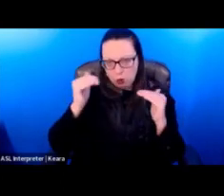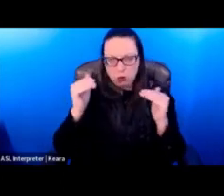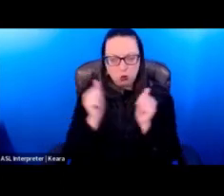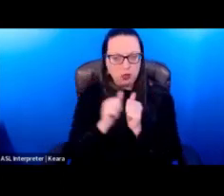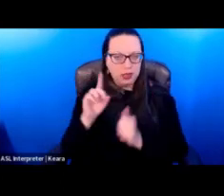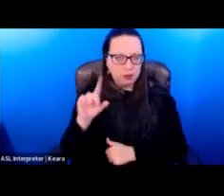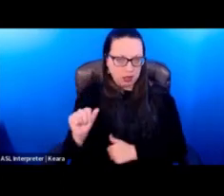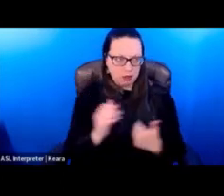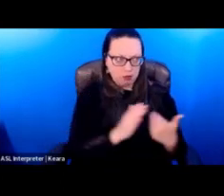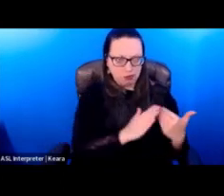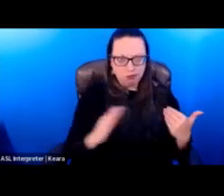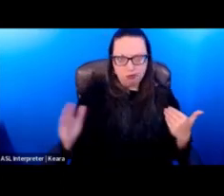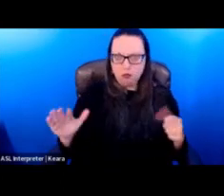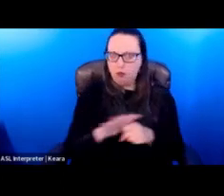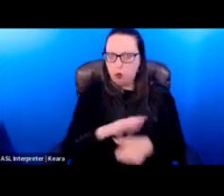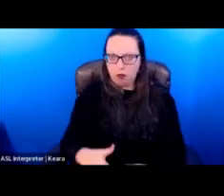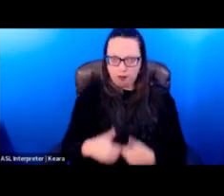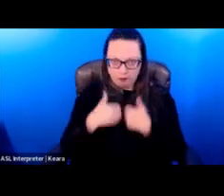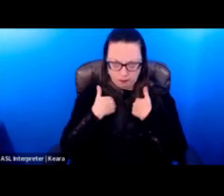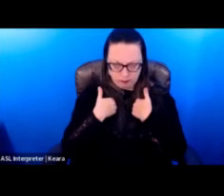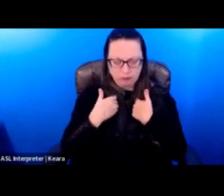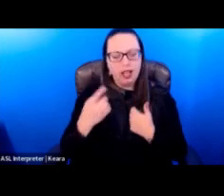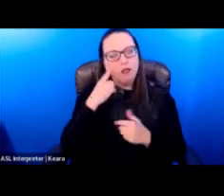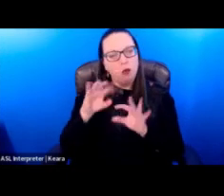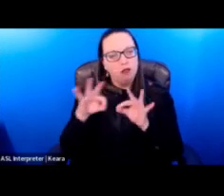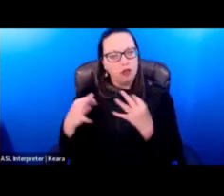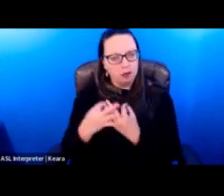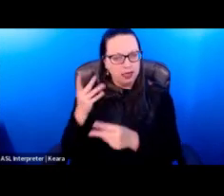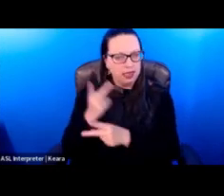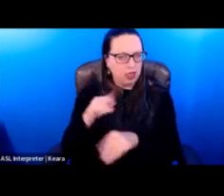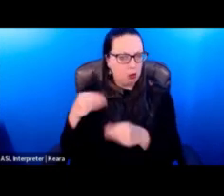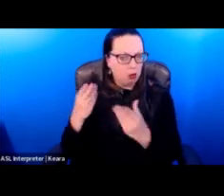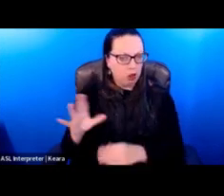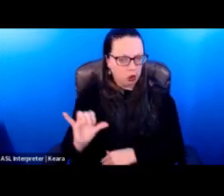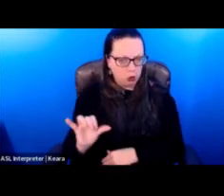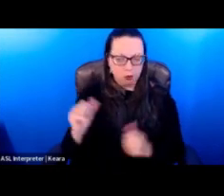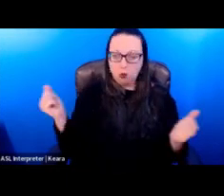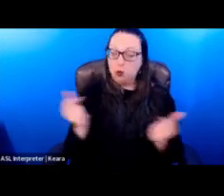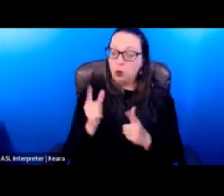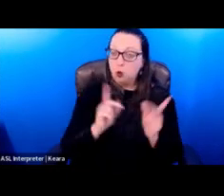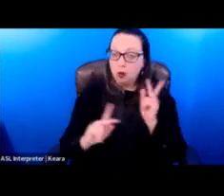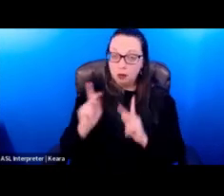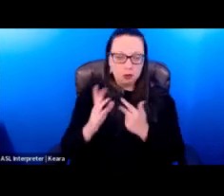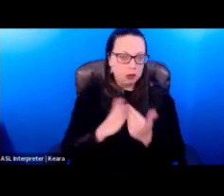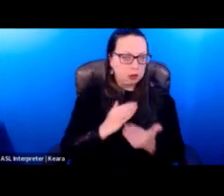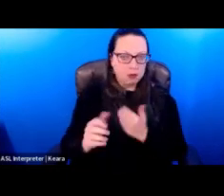their families and caregivers. And we all have that vision that all people regardless of age and disability, live with dignity,